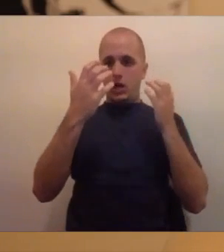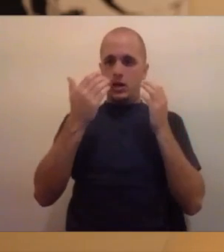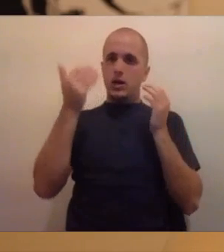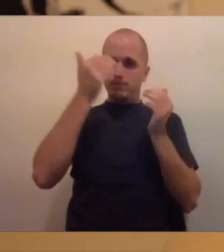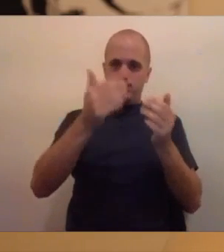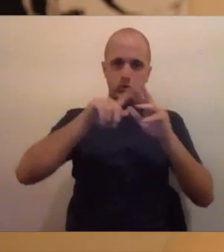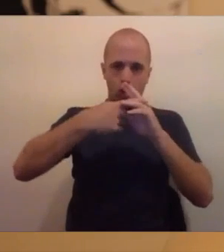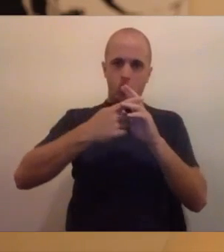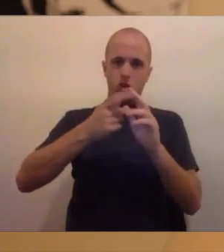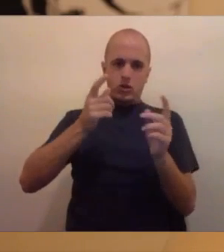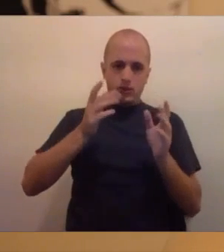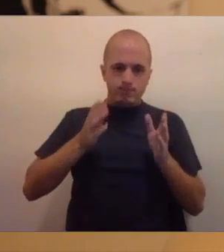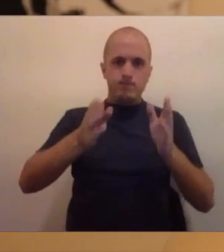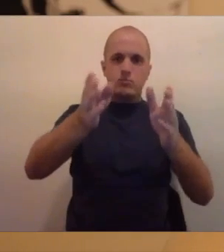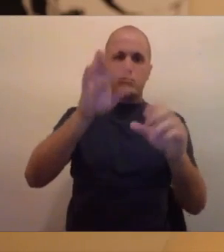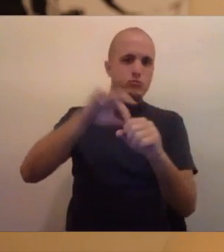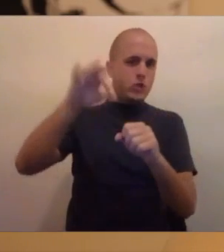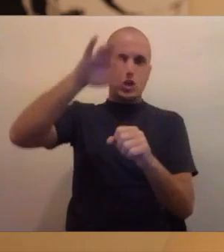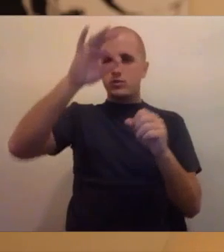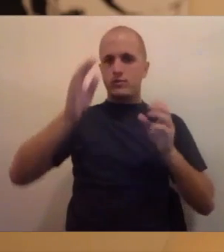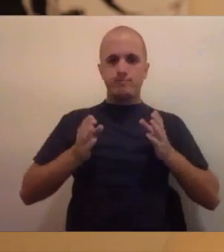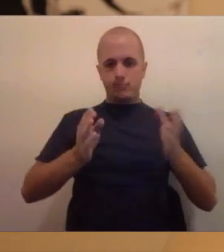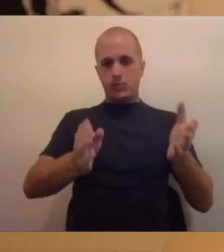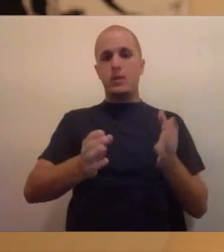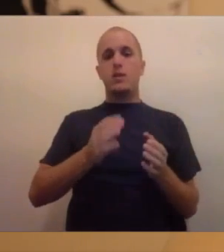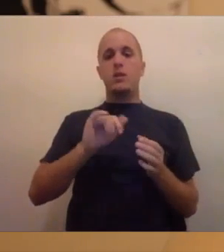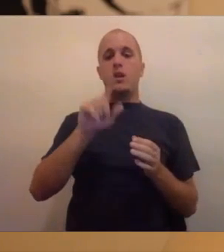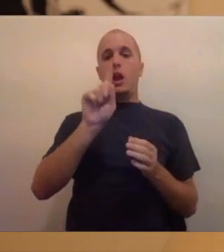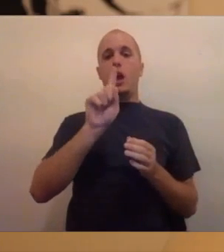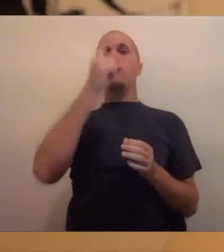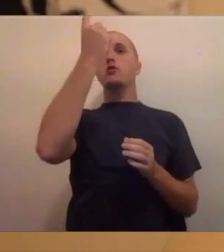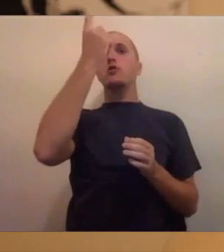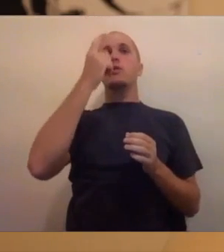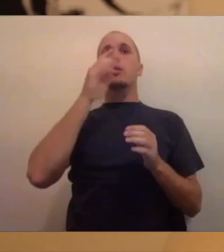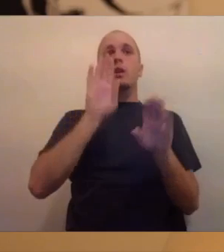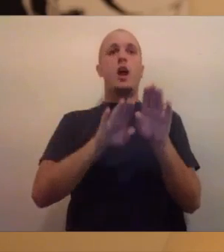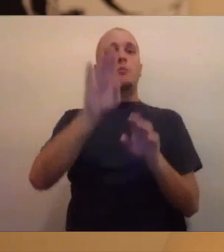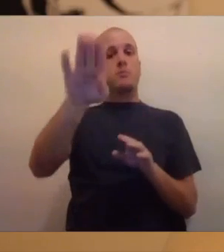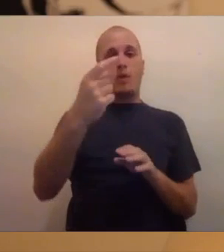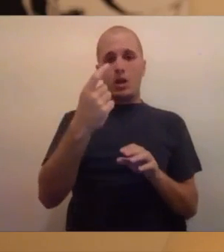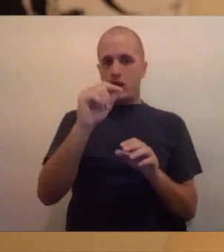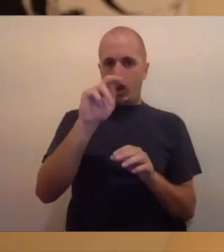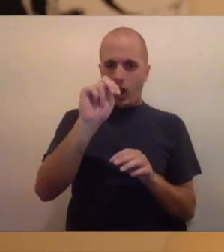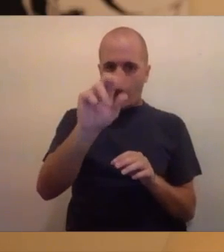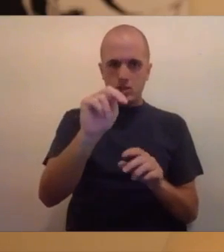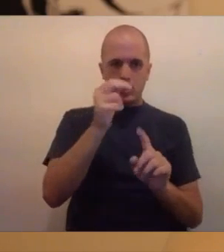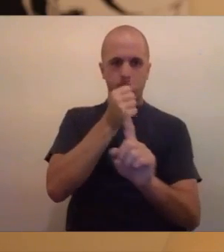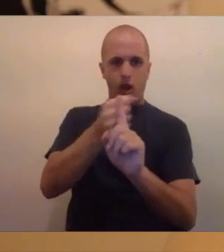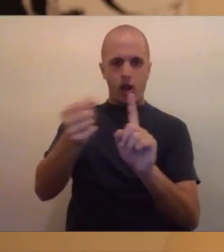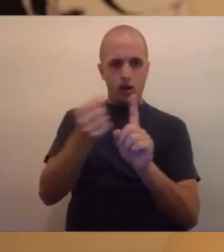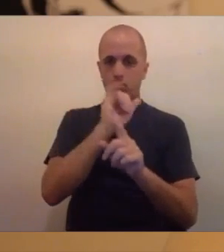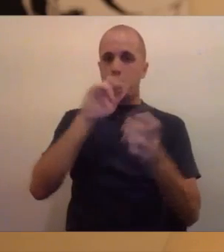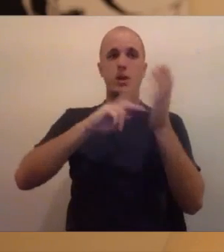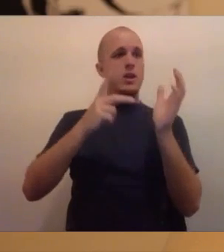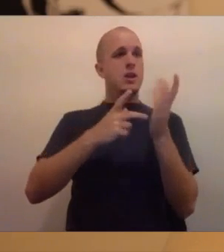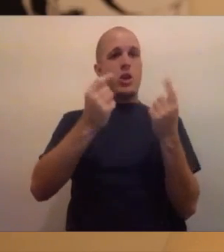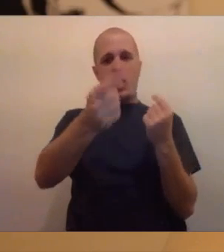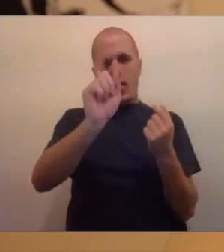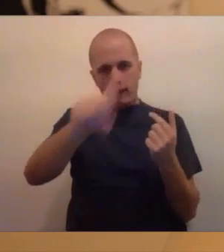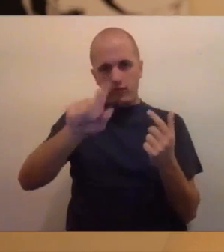the more you are getting on the spiritual path. Because the first step towards nonviolence 80 00:10:13,600 --> 00:10:13,580 is you have to love everything. And when you love everything